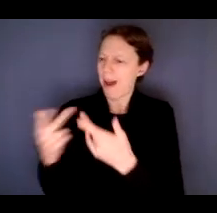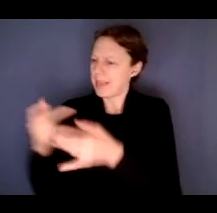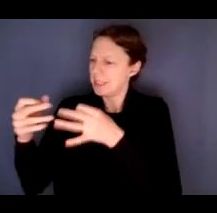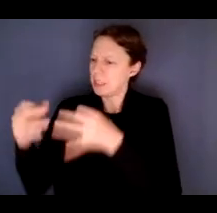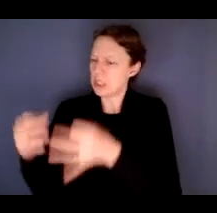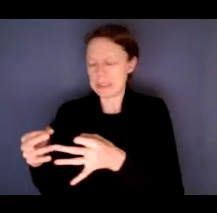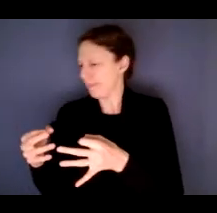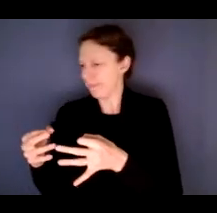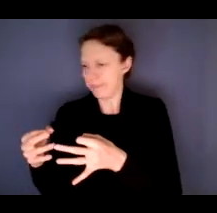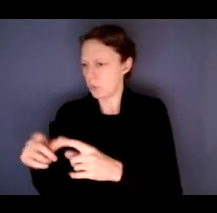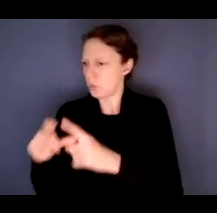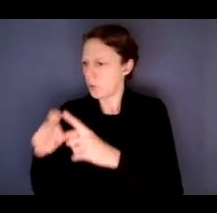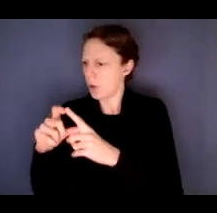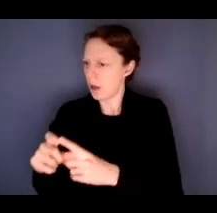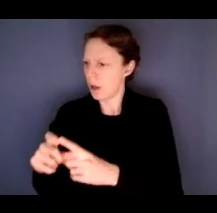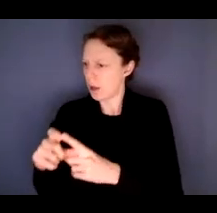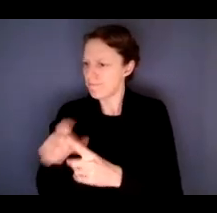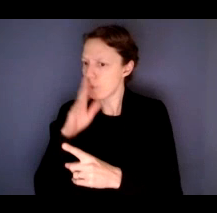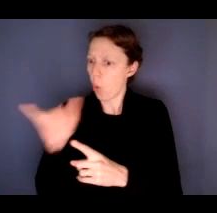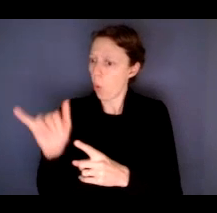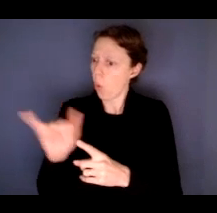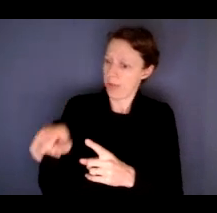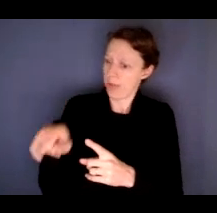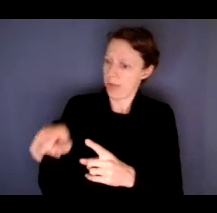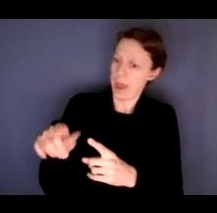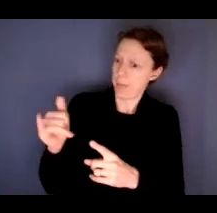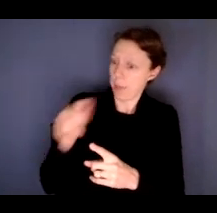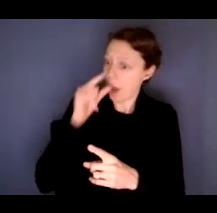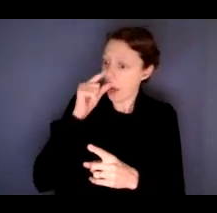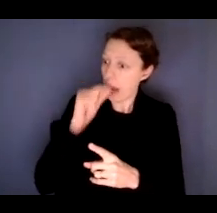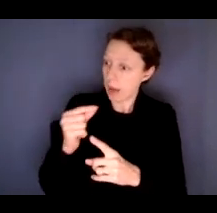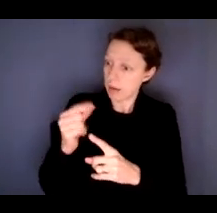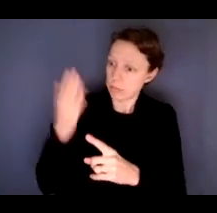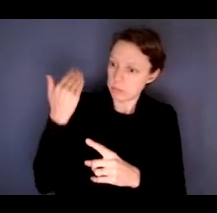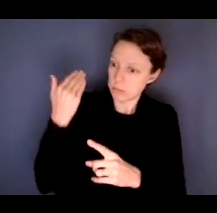proceedings and that's a really important aspect of the direct representative role.